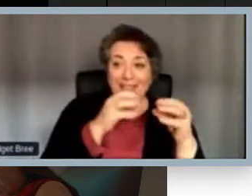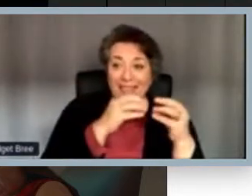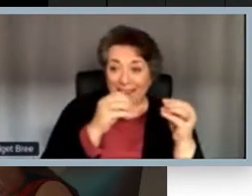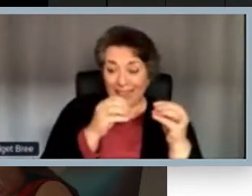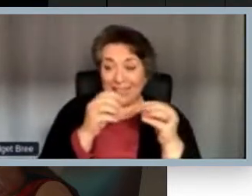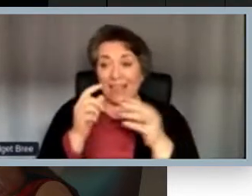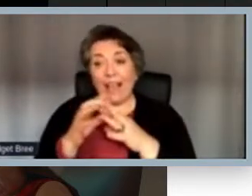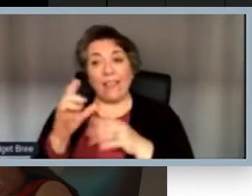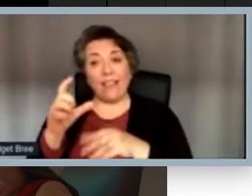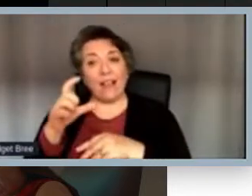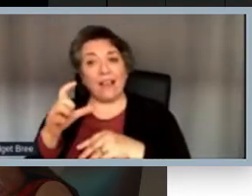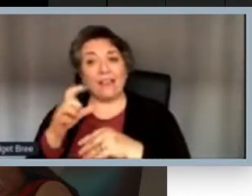it appears against.